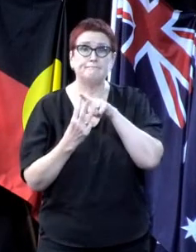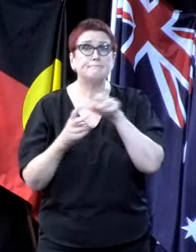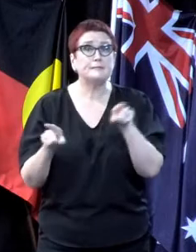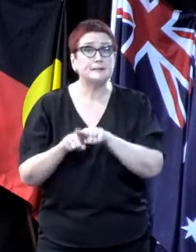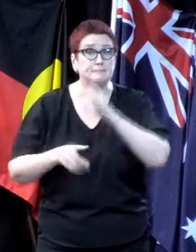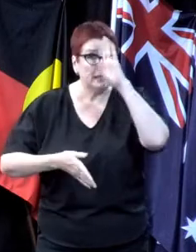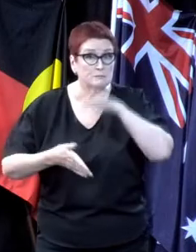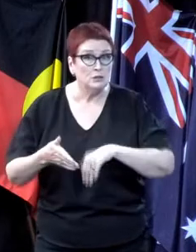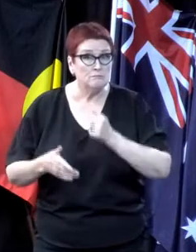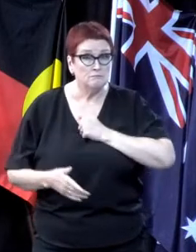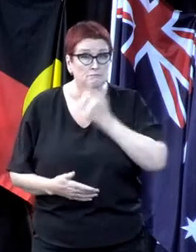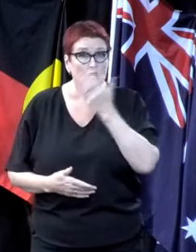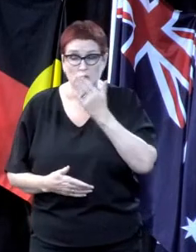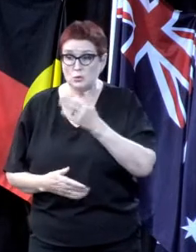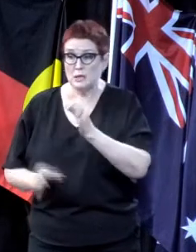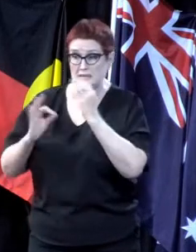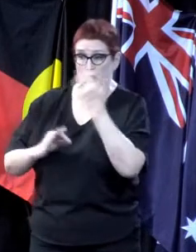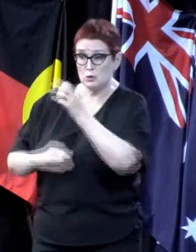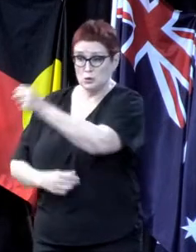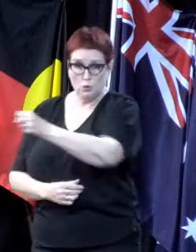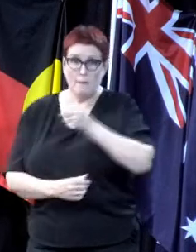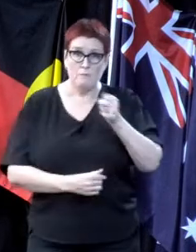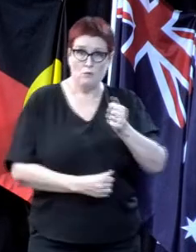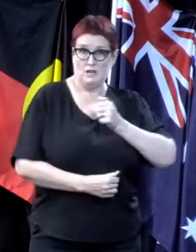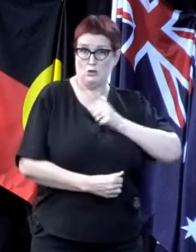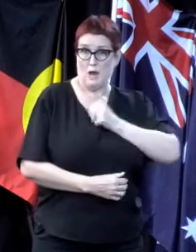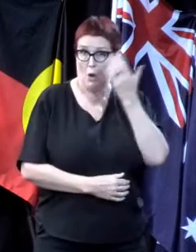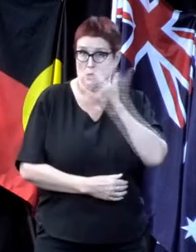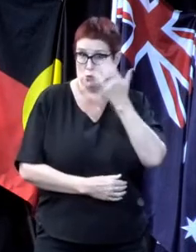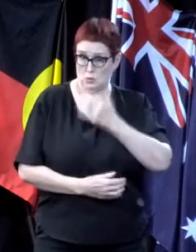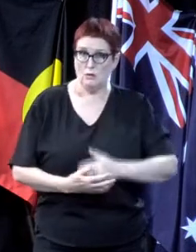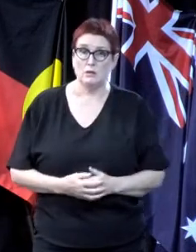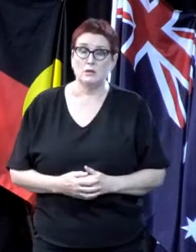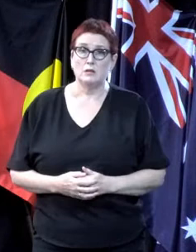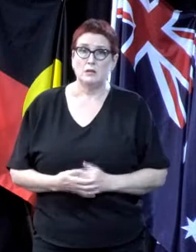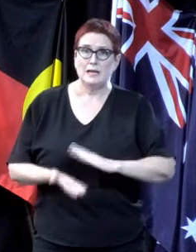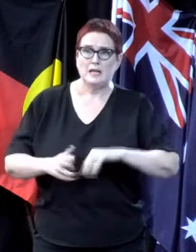from special schools to our school and parents feeling fear.